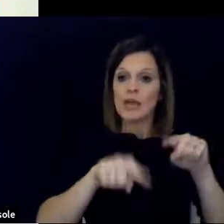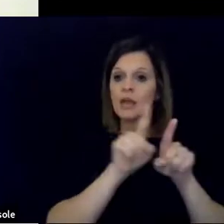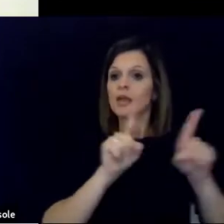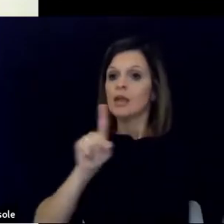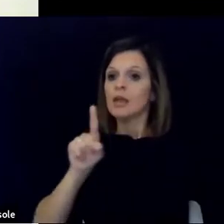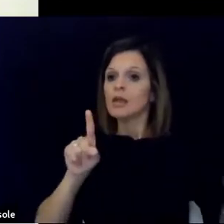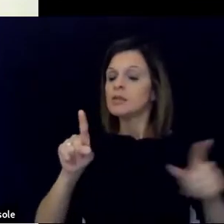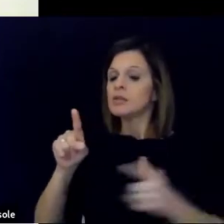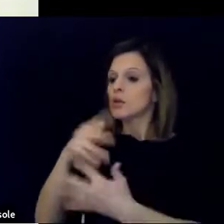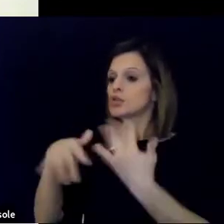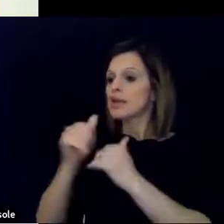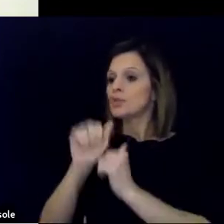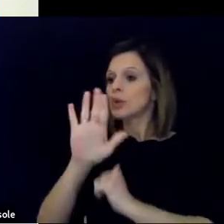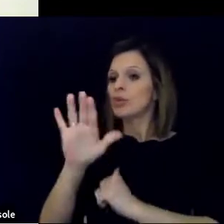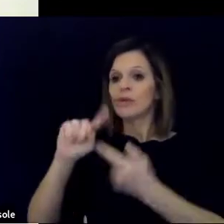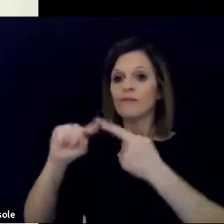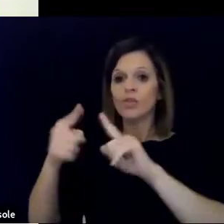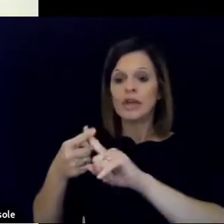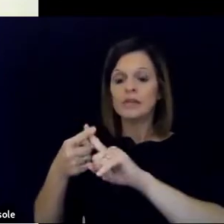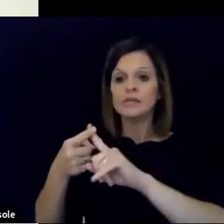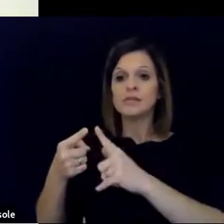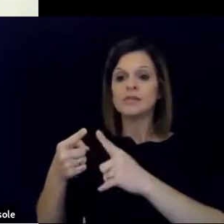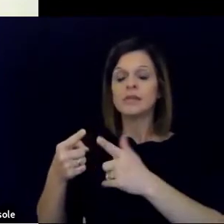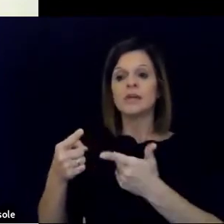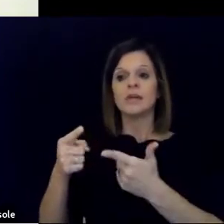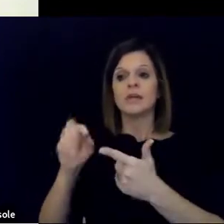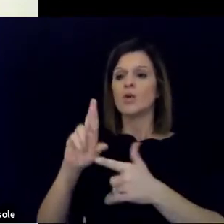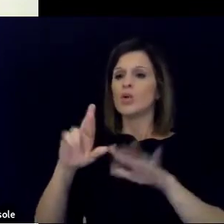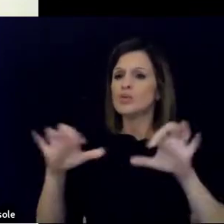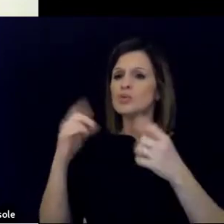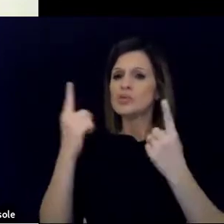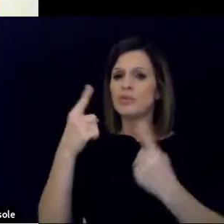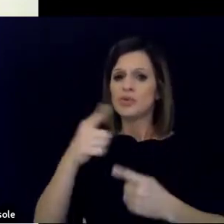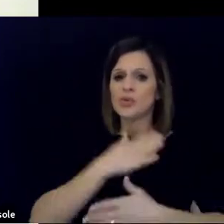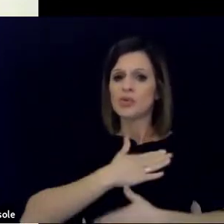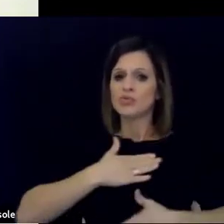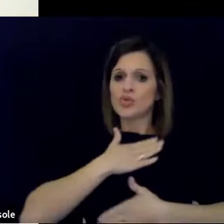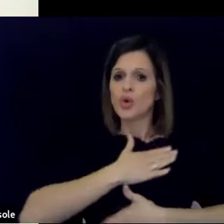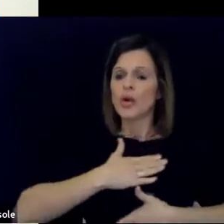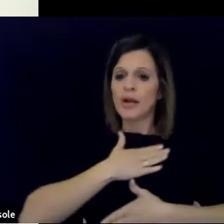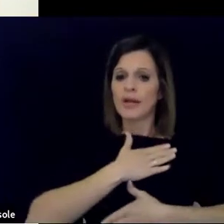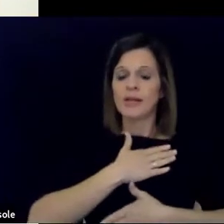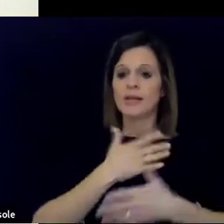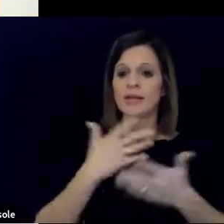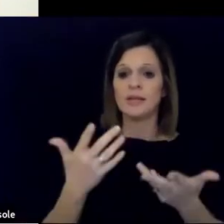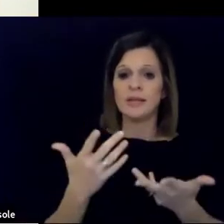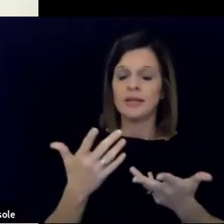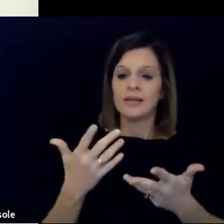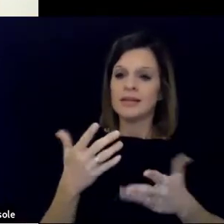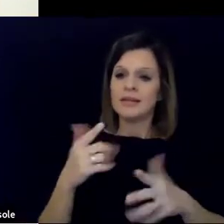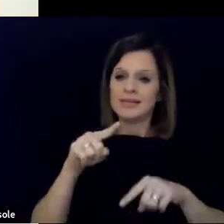or do some activity you enjoy, you're gonna be worthless to the kid, right?